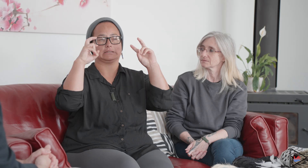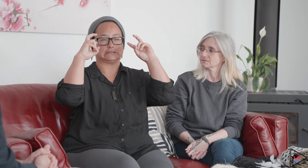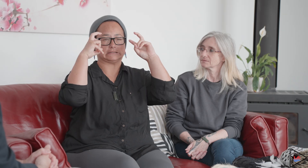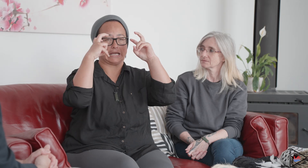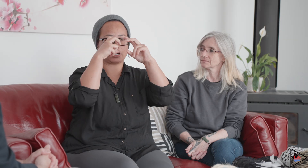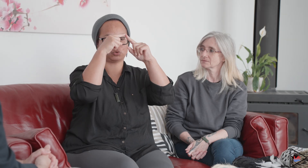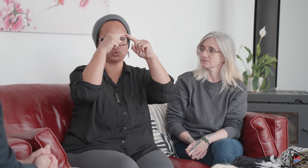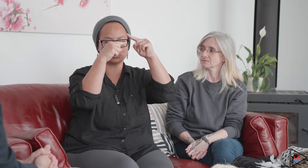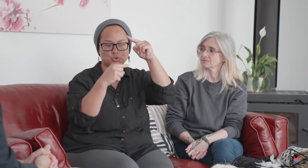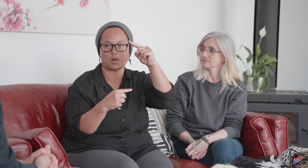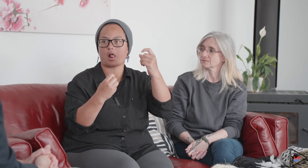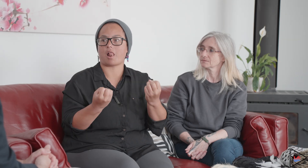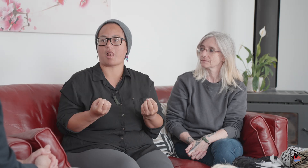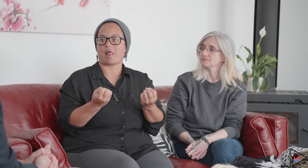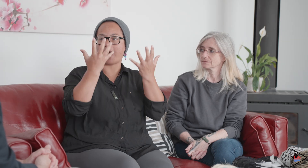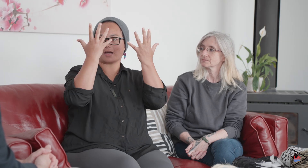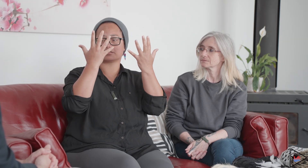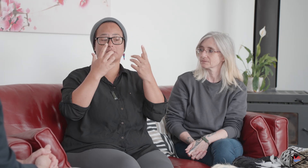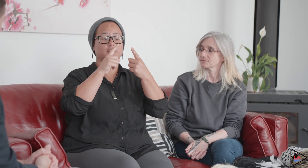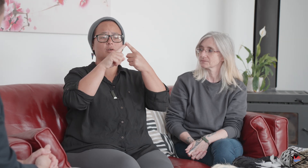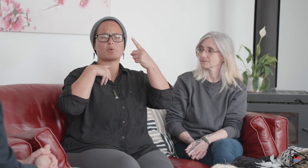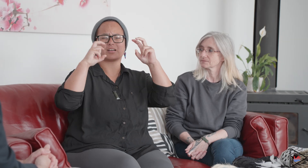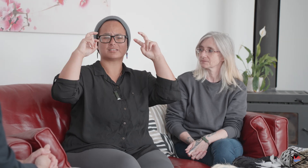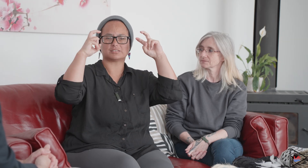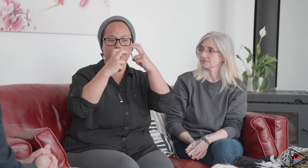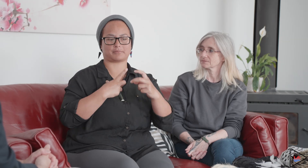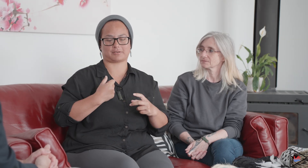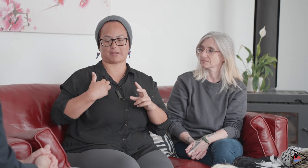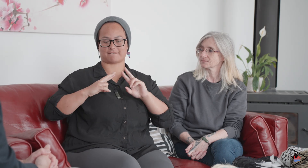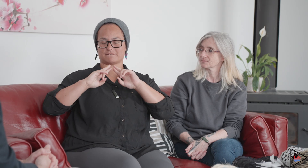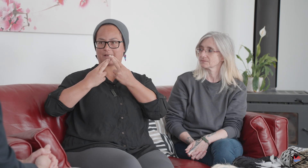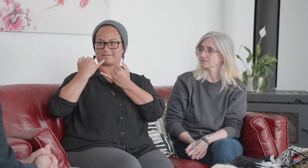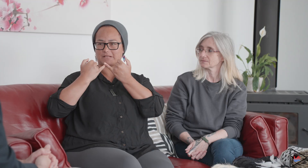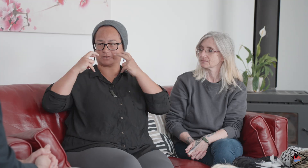The reason I chose the design that I did is I wanted something that showed something that was